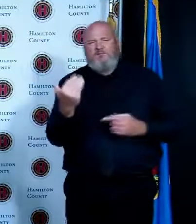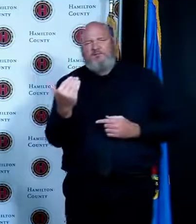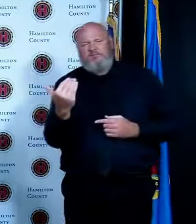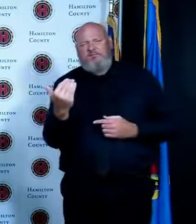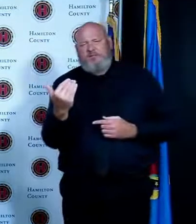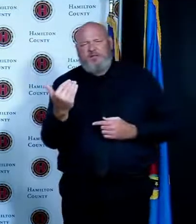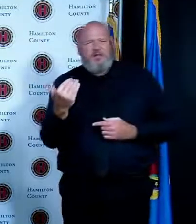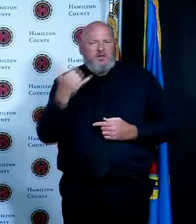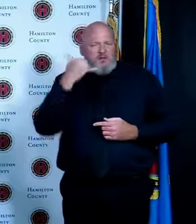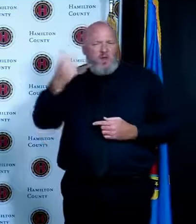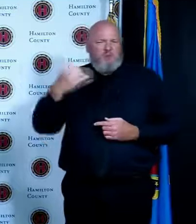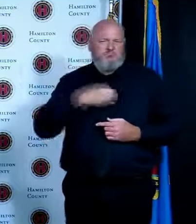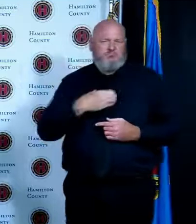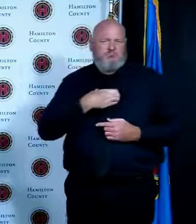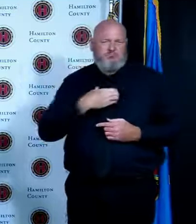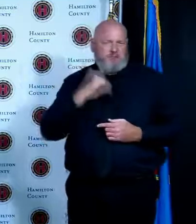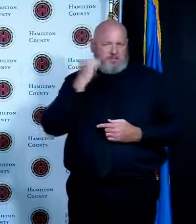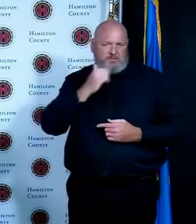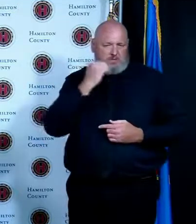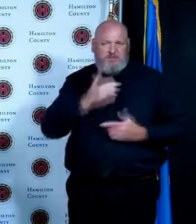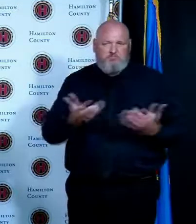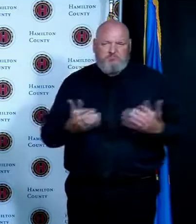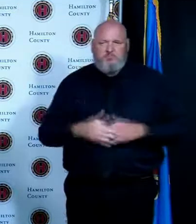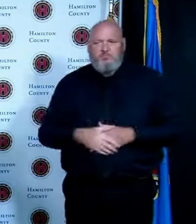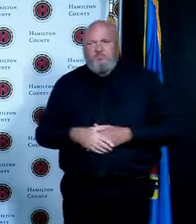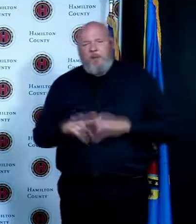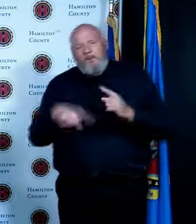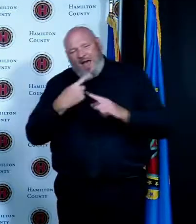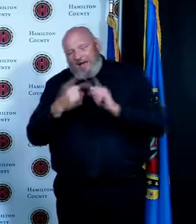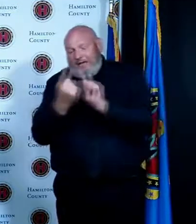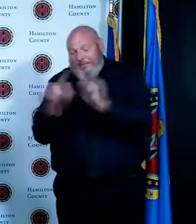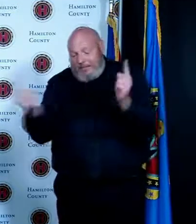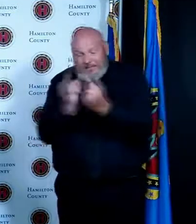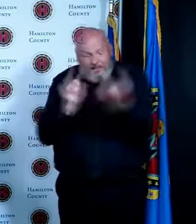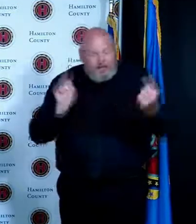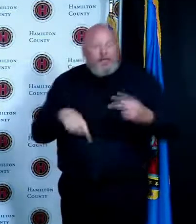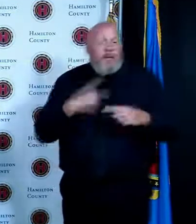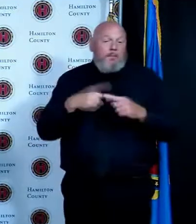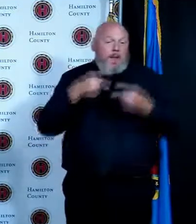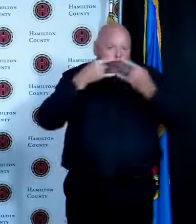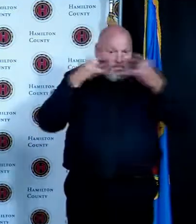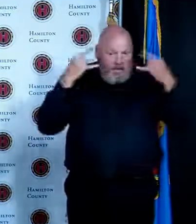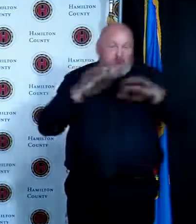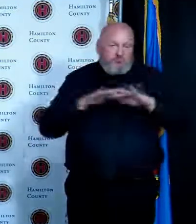social distancing and masking thank you